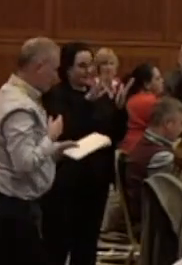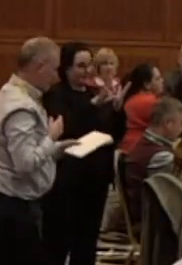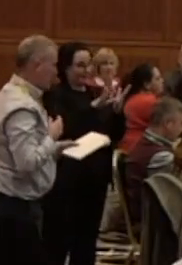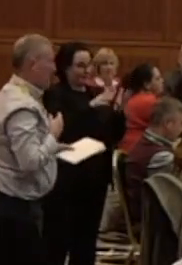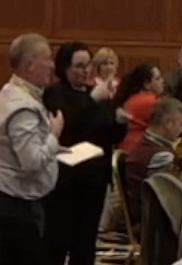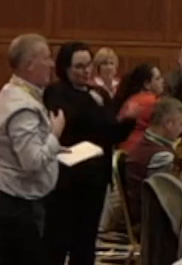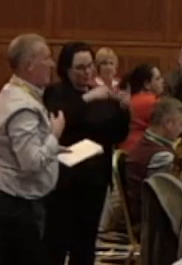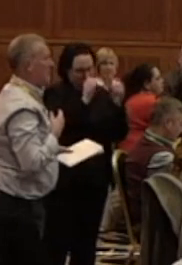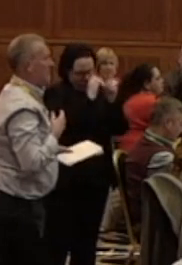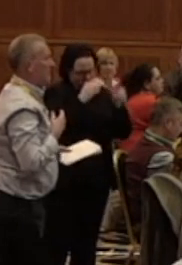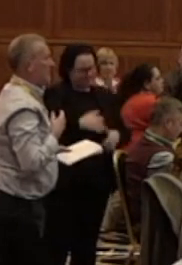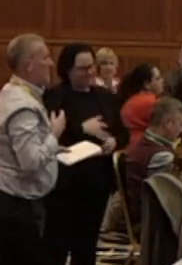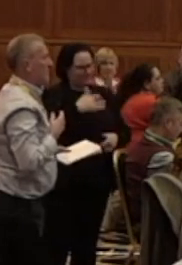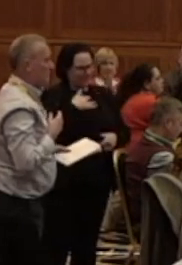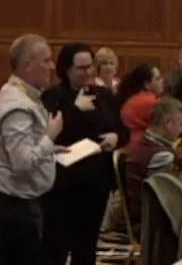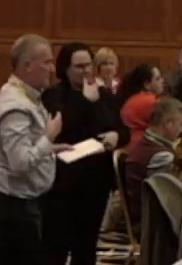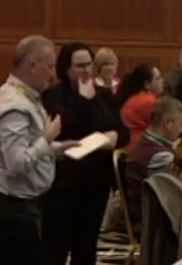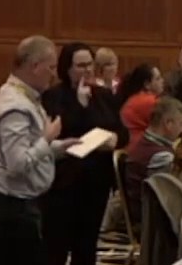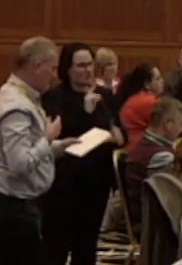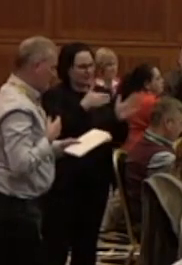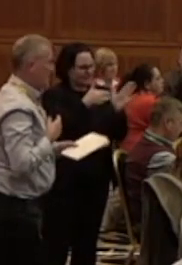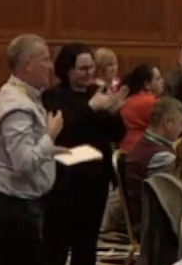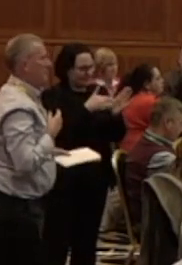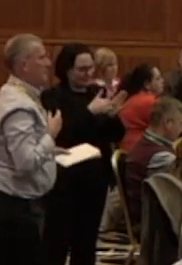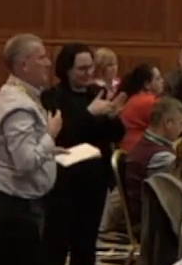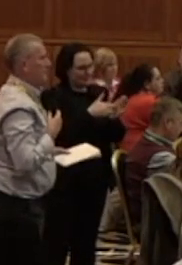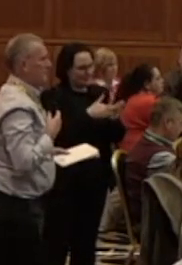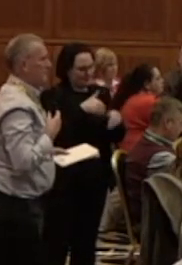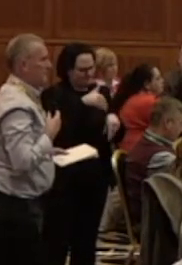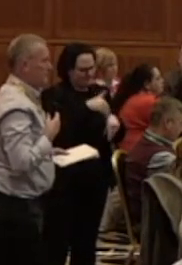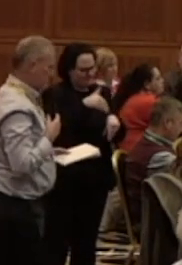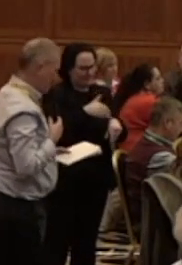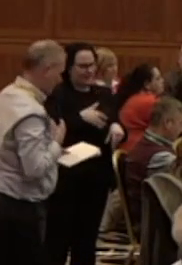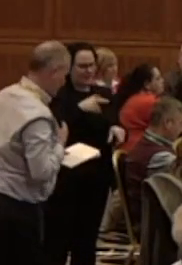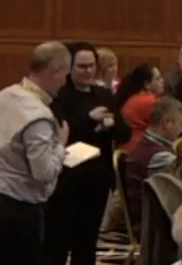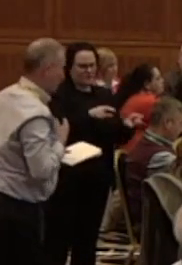felt that obviously gender does obviously affect their life choices people make it was evident